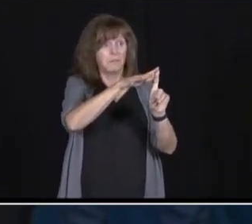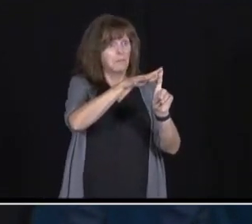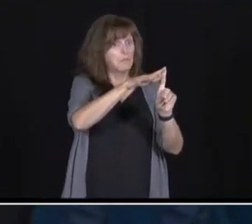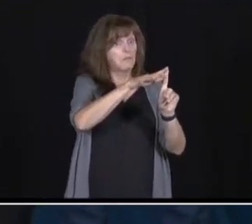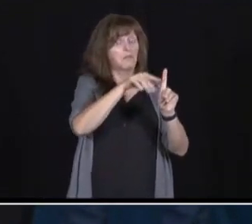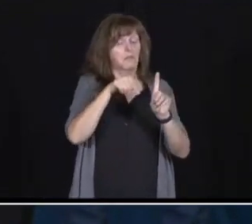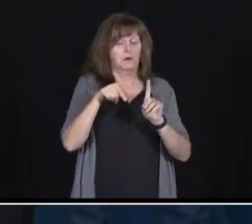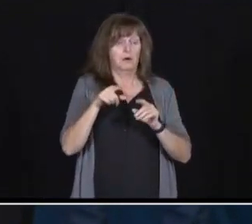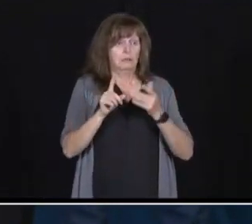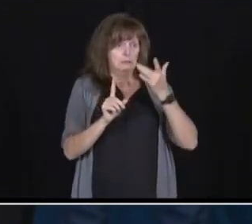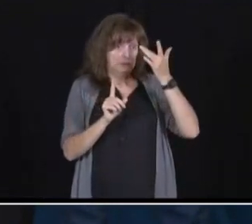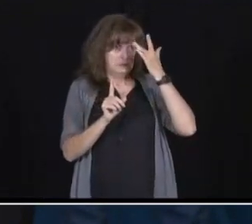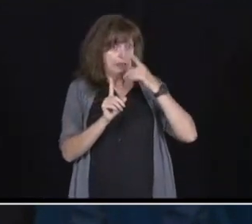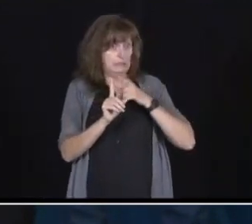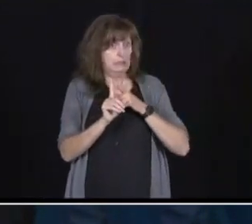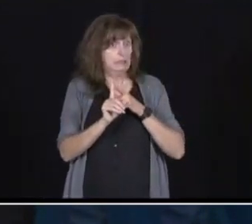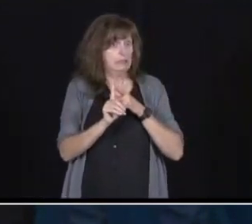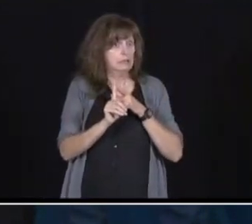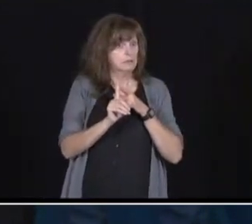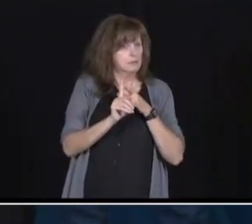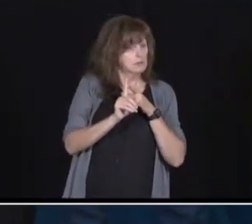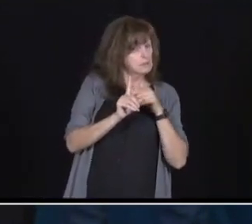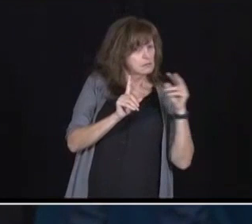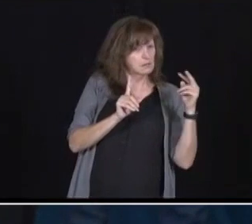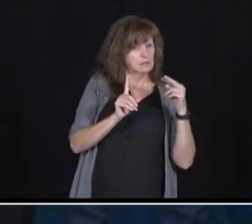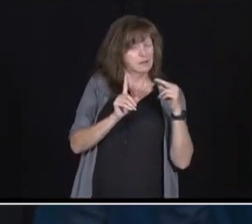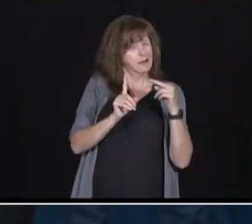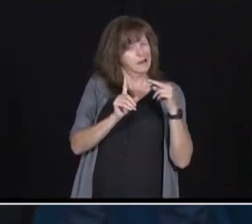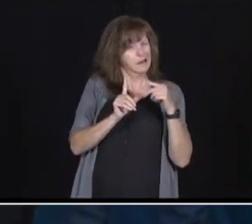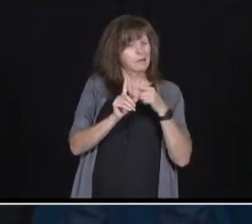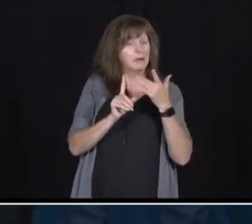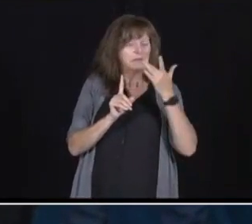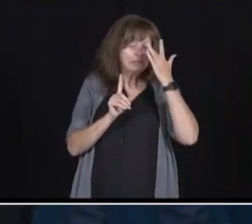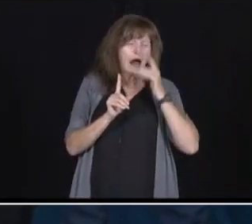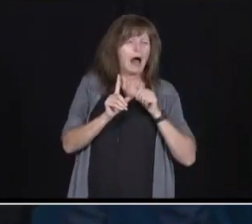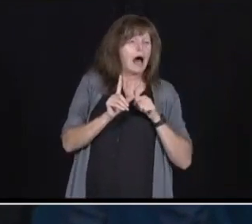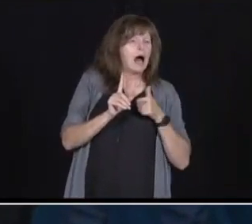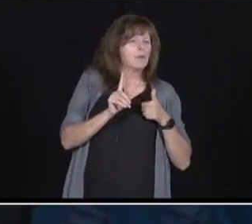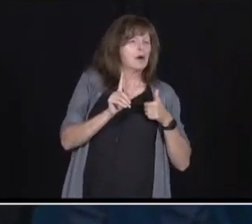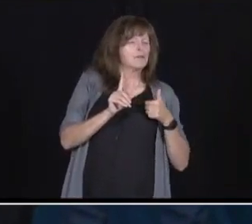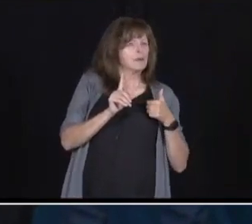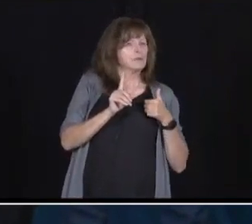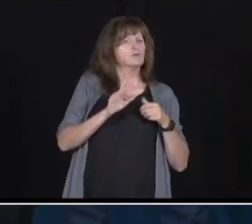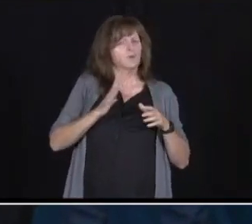lot of infection within an area, that would change the potential approach to the interpretation of symptoms or test result.